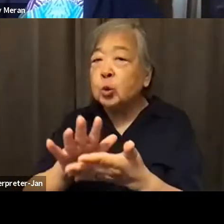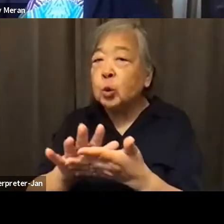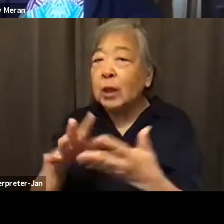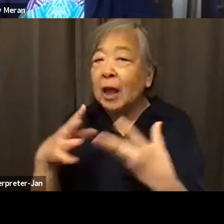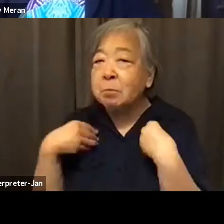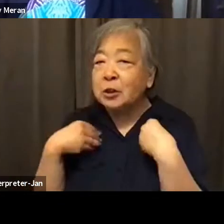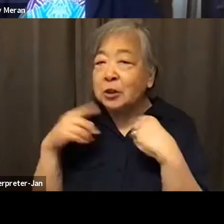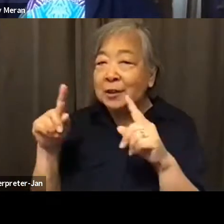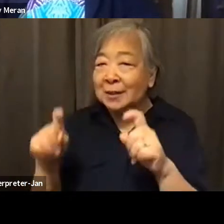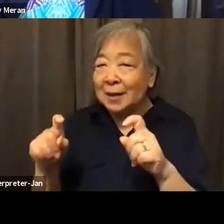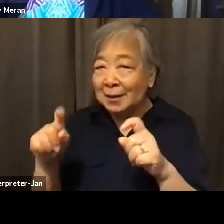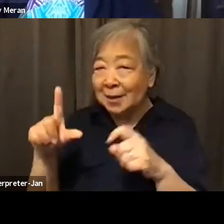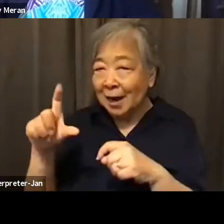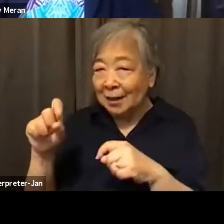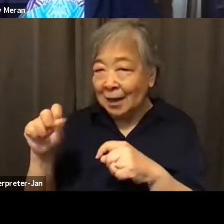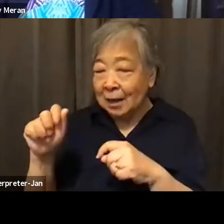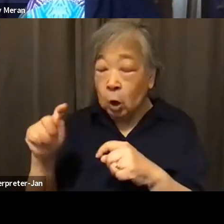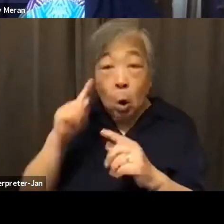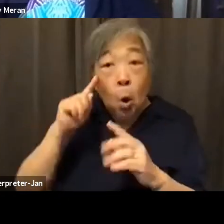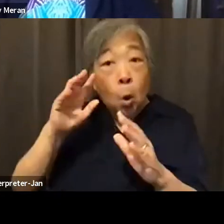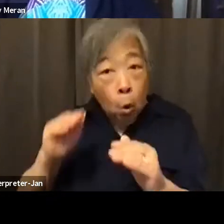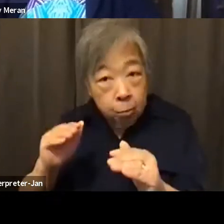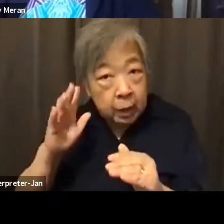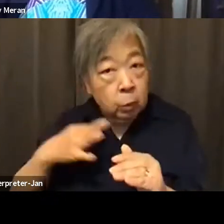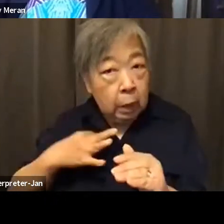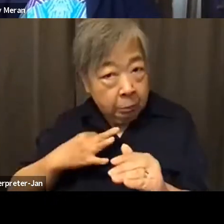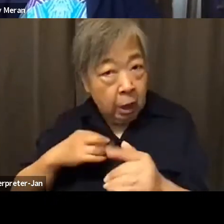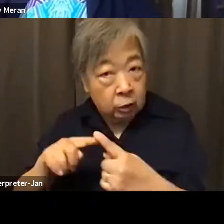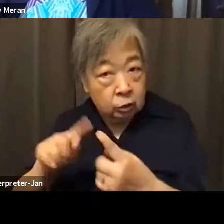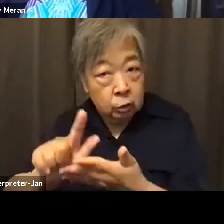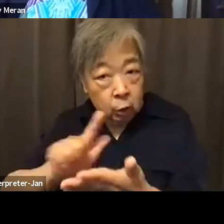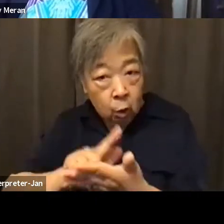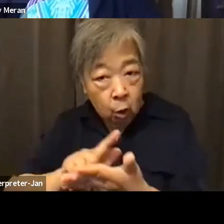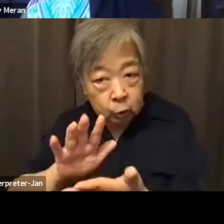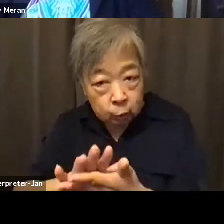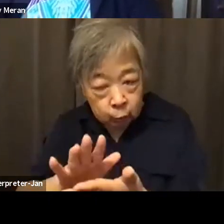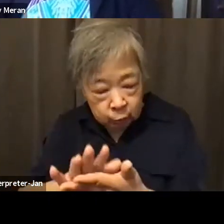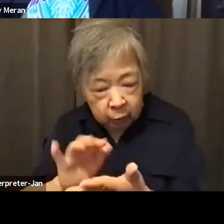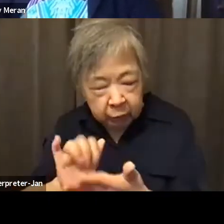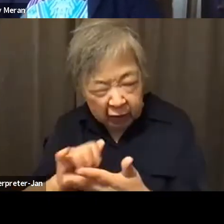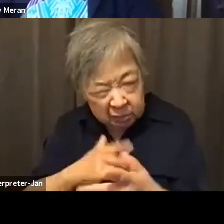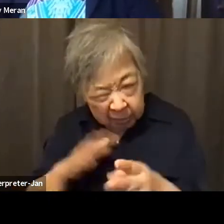I'm hoping to apply to law school soon, so that's what I'm doing right now.